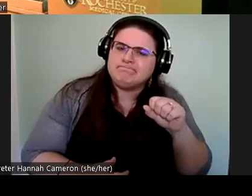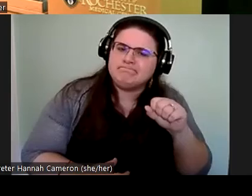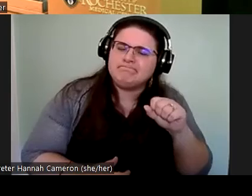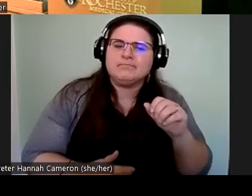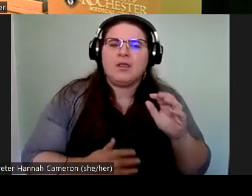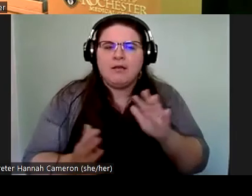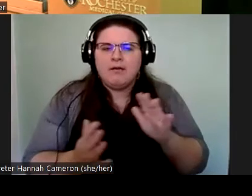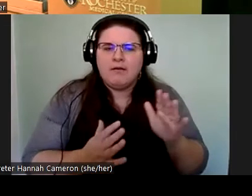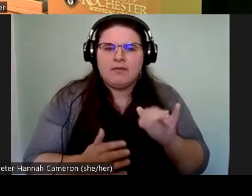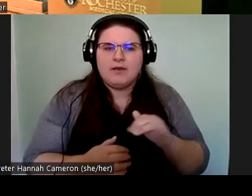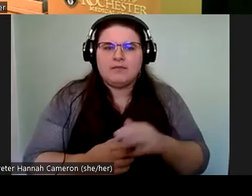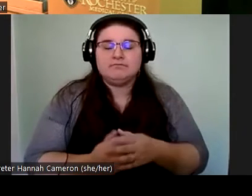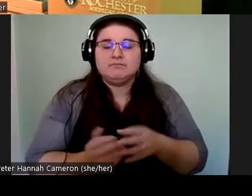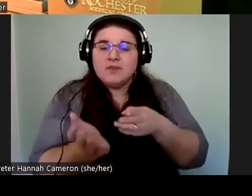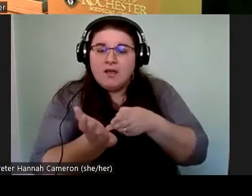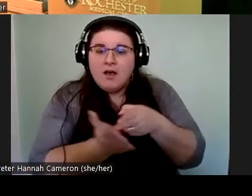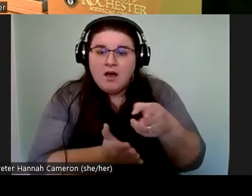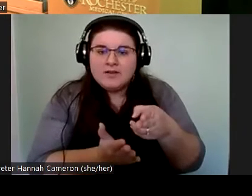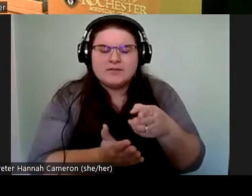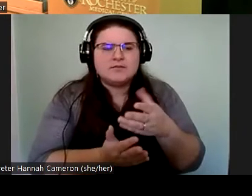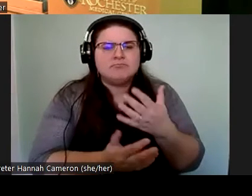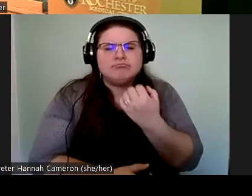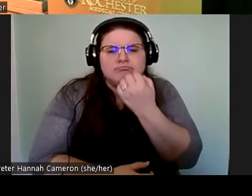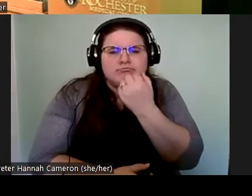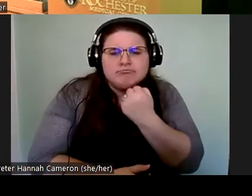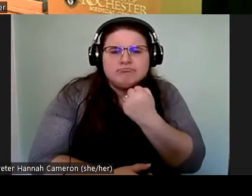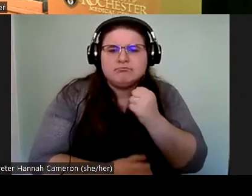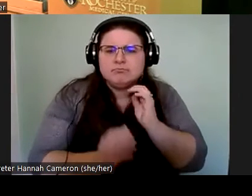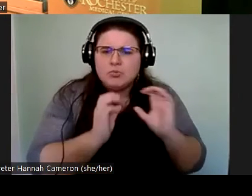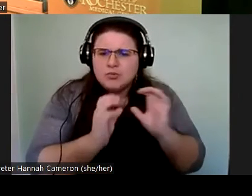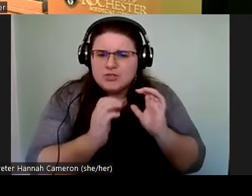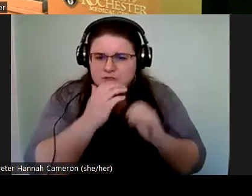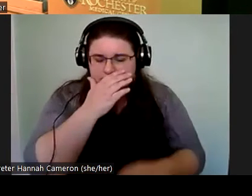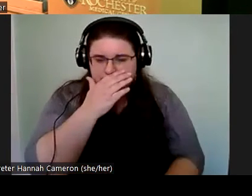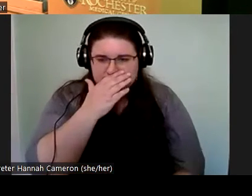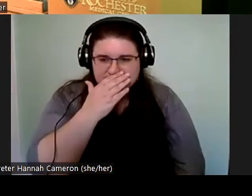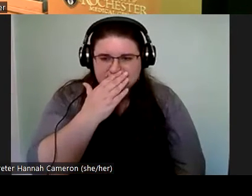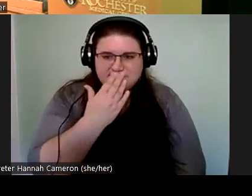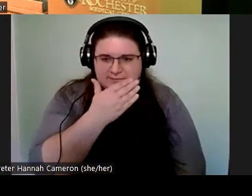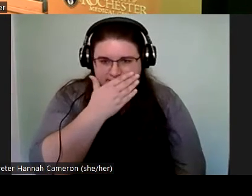communication is also important um so it's you know okay it could be could be a difficult time